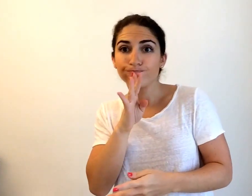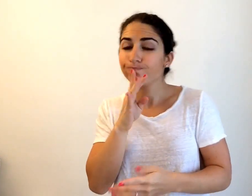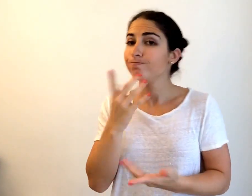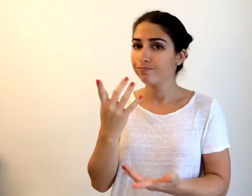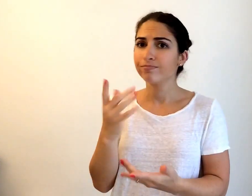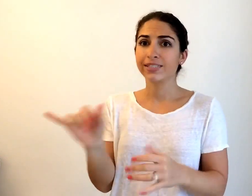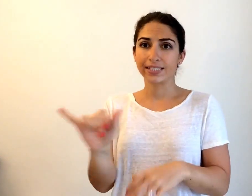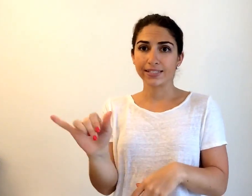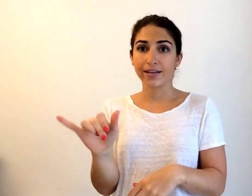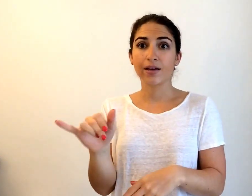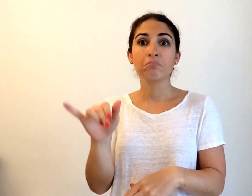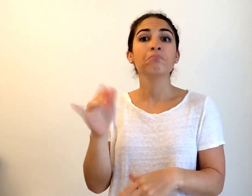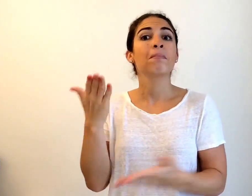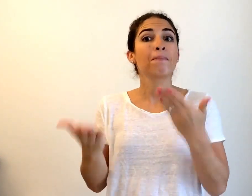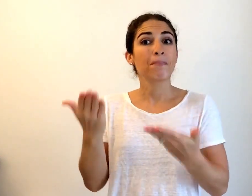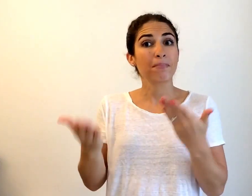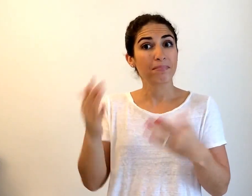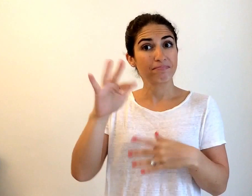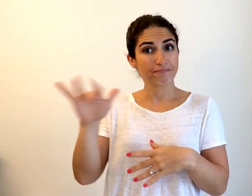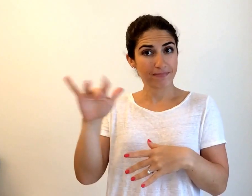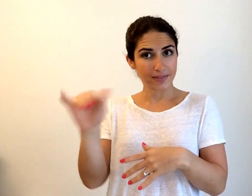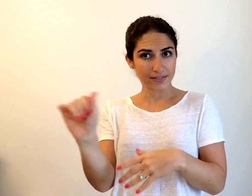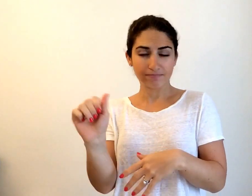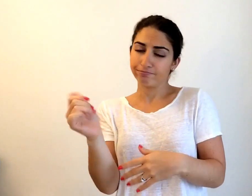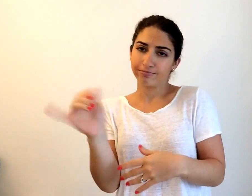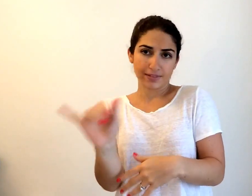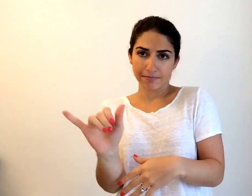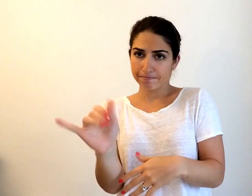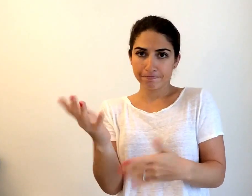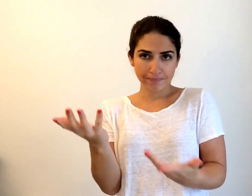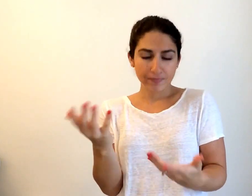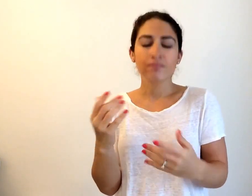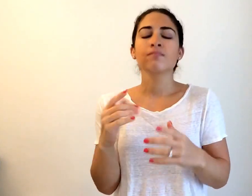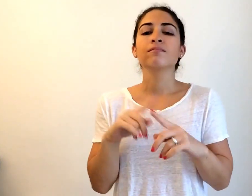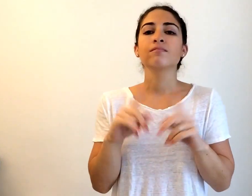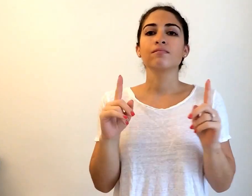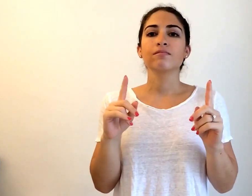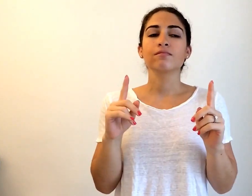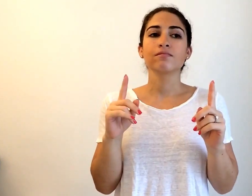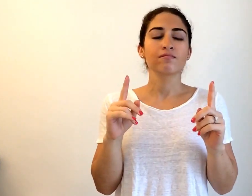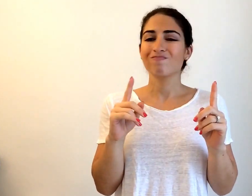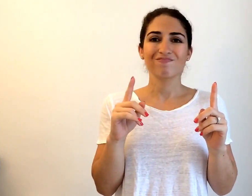sounds the same, it's spoken the same, maybe it's spelled the same, but the